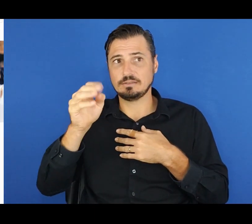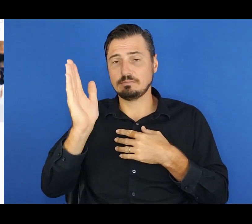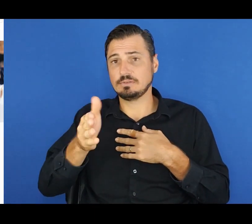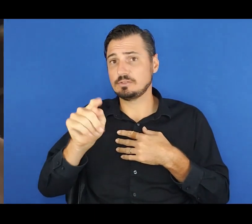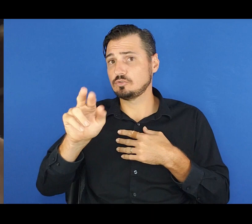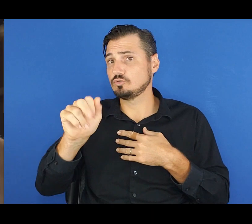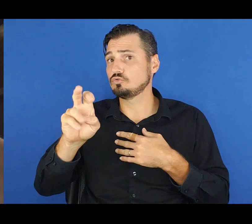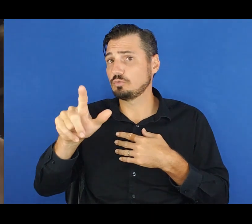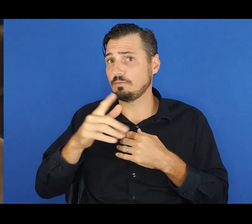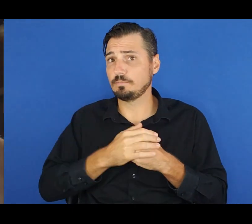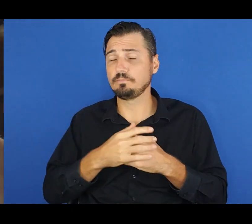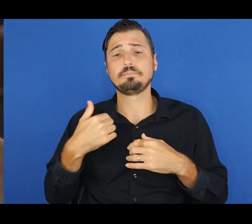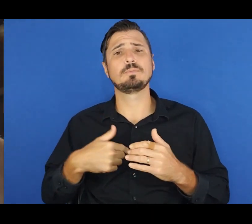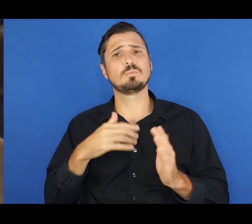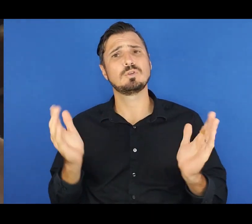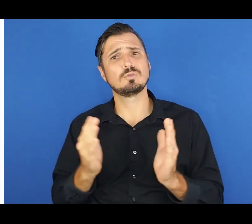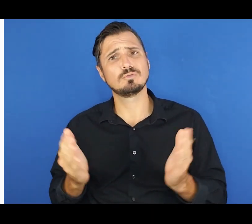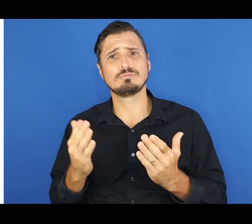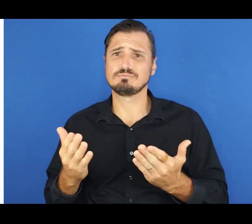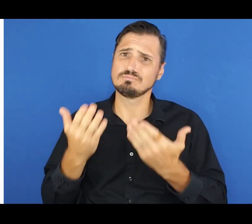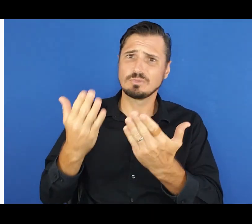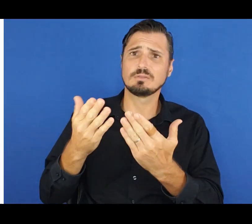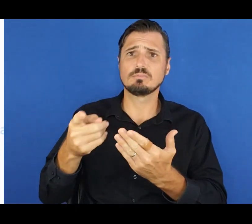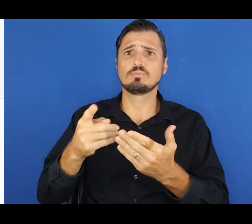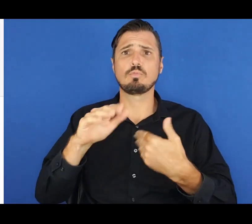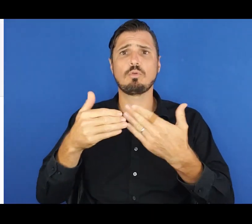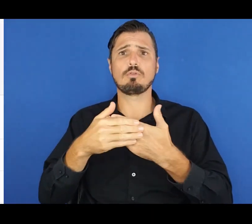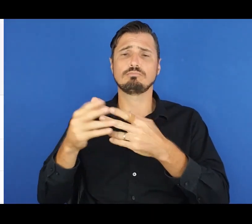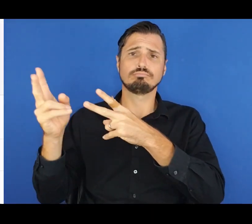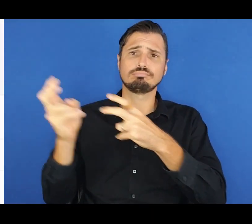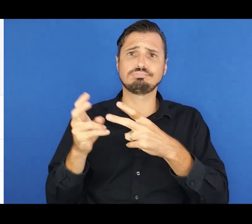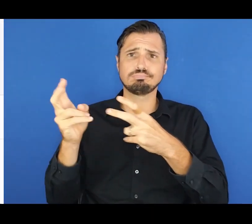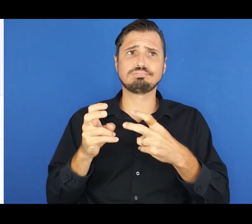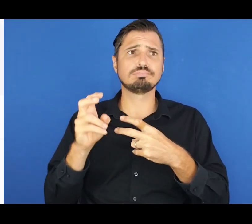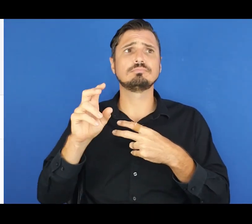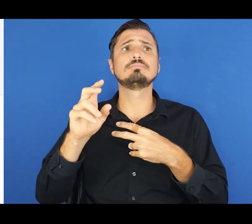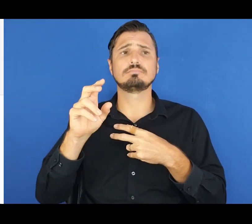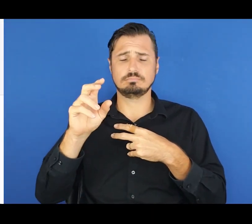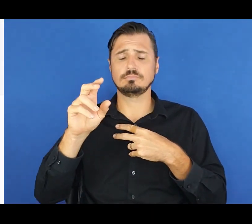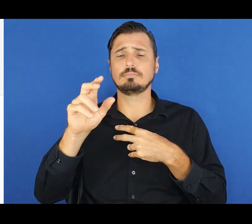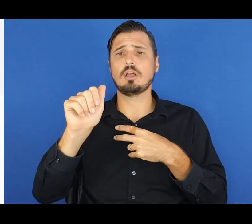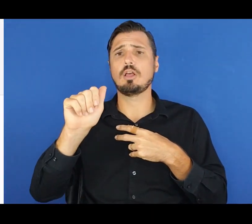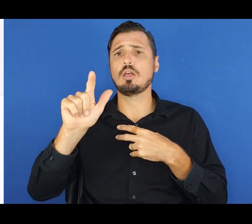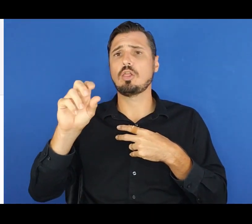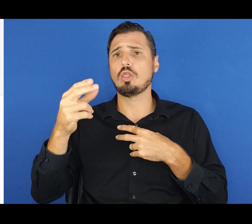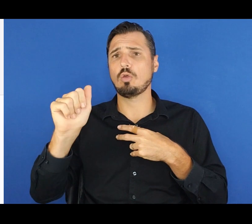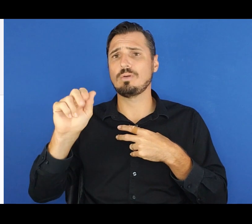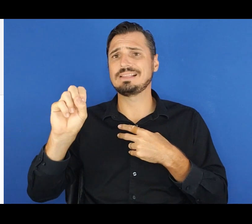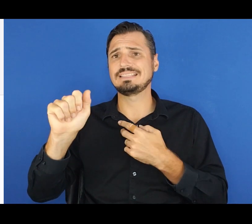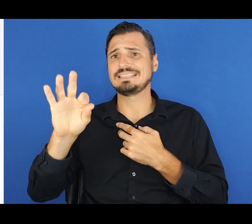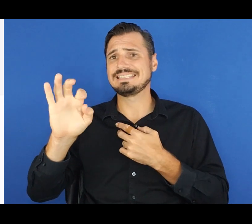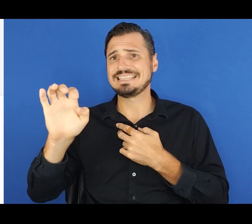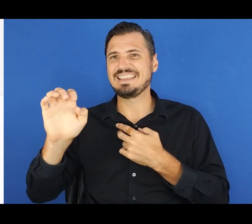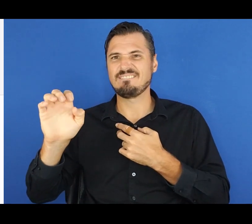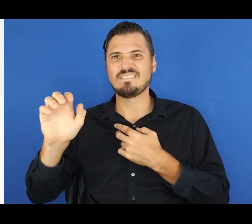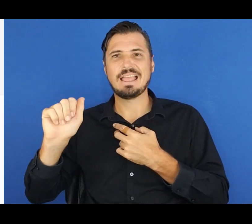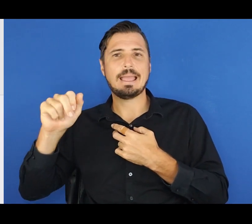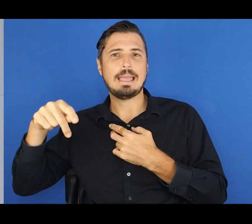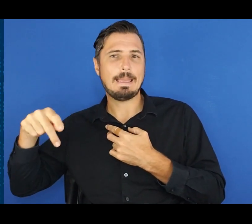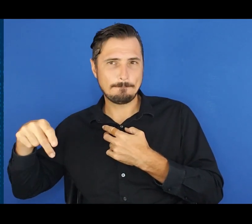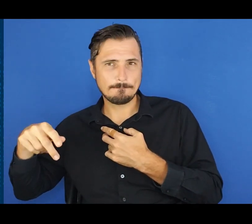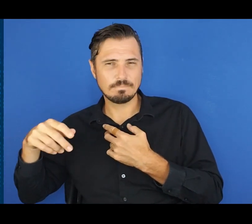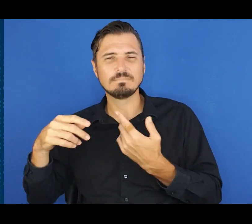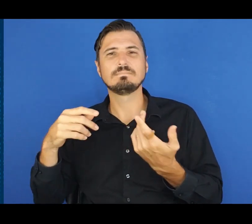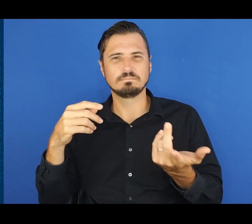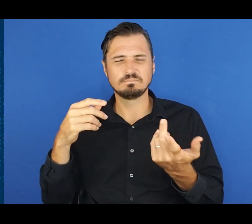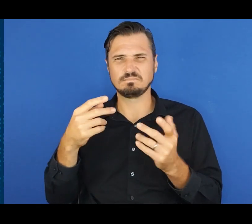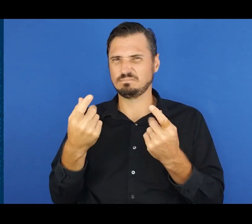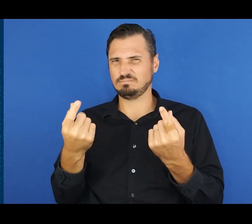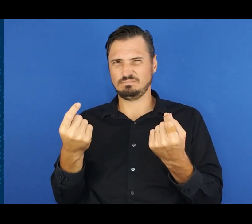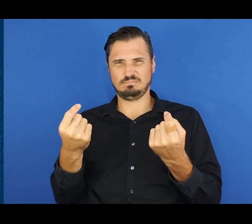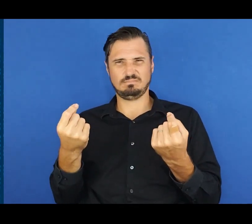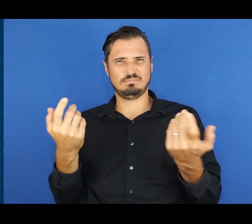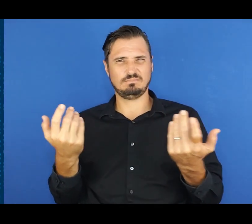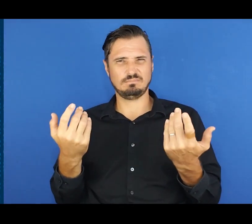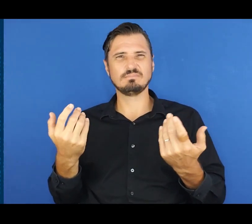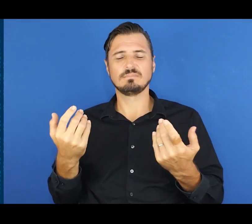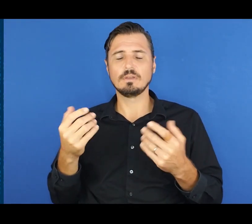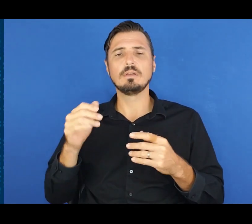We also recommend you download the Aloha Safe Alert app onto your smartphone, from the App Store on Apple or Google Play for Androids. AlohaSafe Alert is an official exposure notification